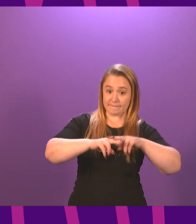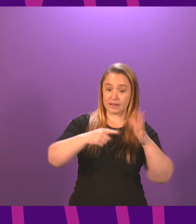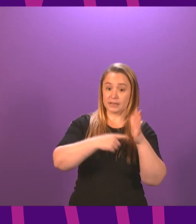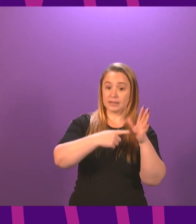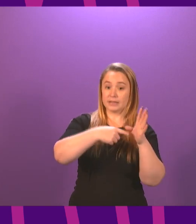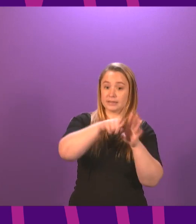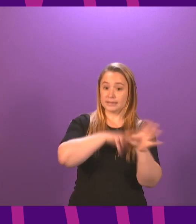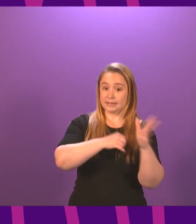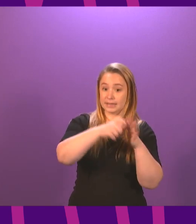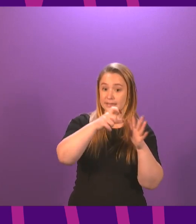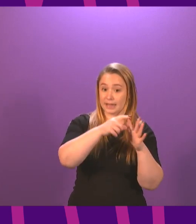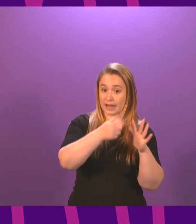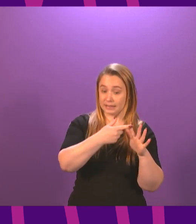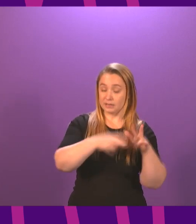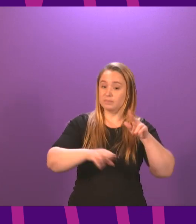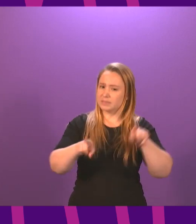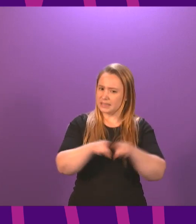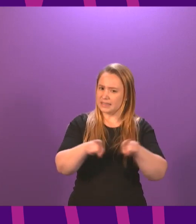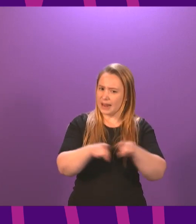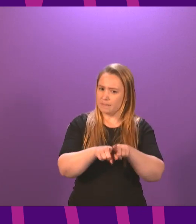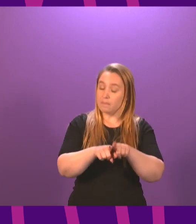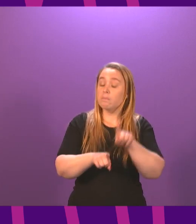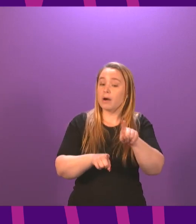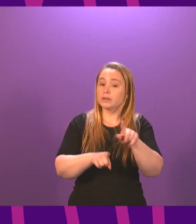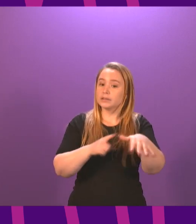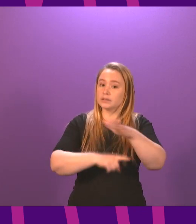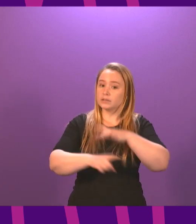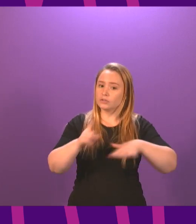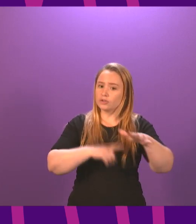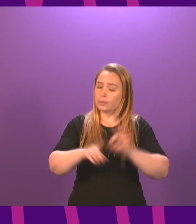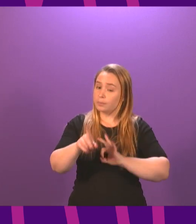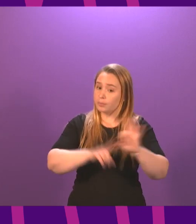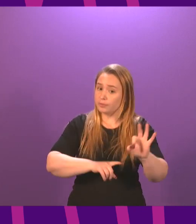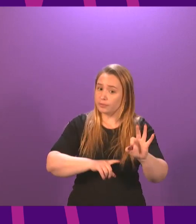in Fife and Tayside, and the situation does not seem to have improved. First, when will